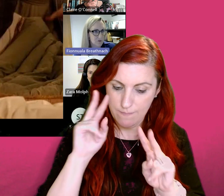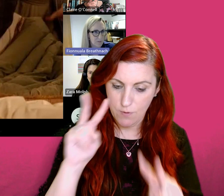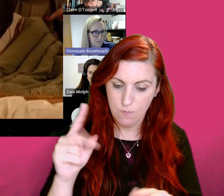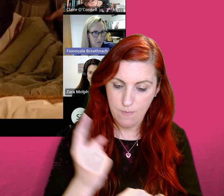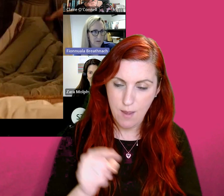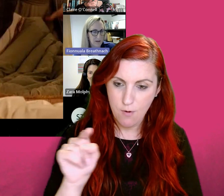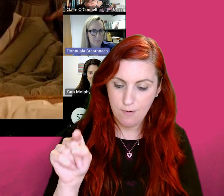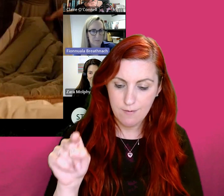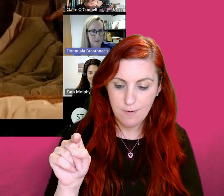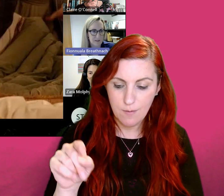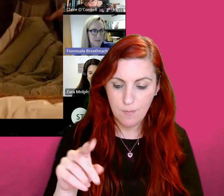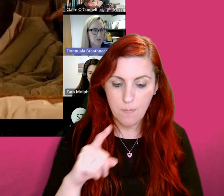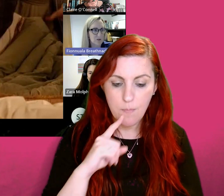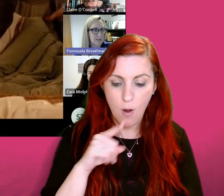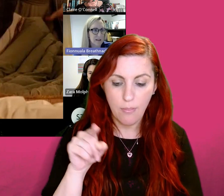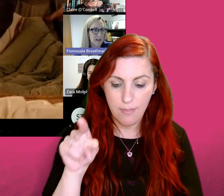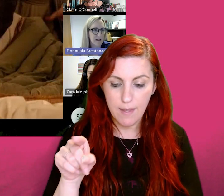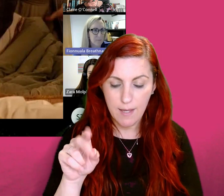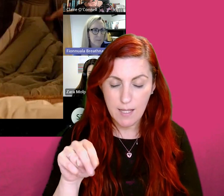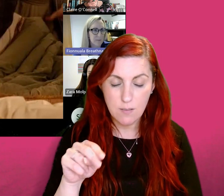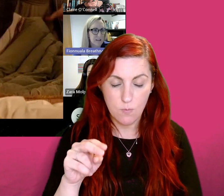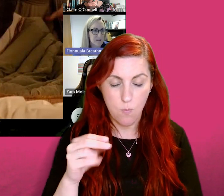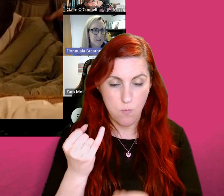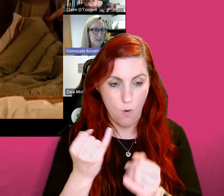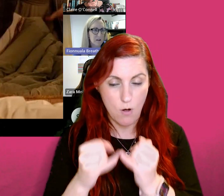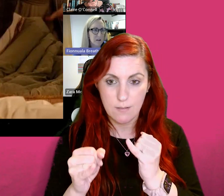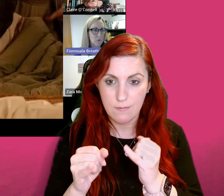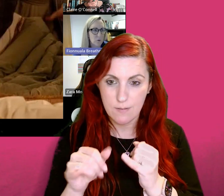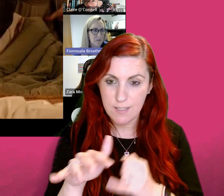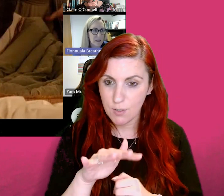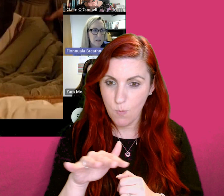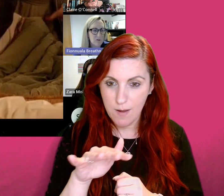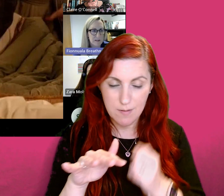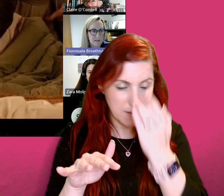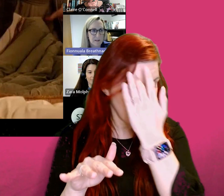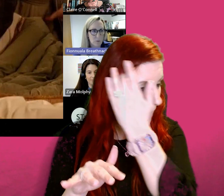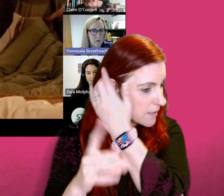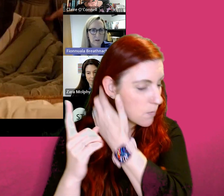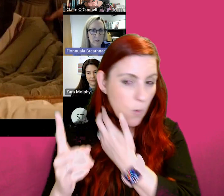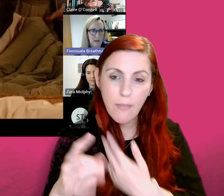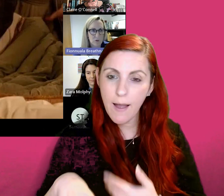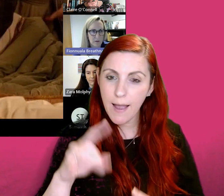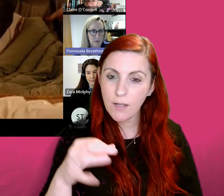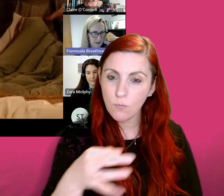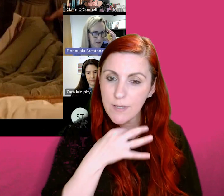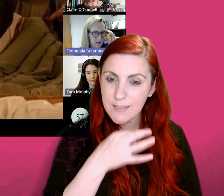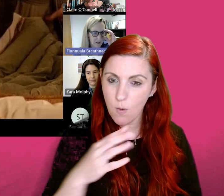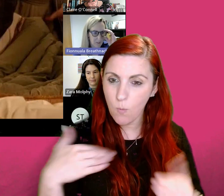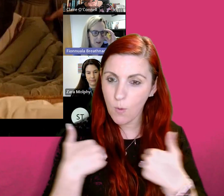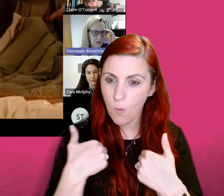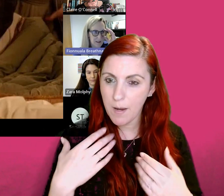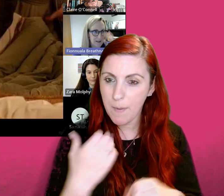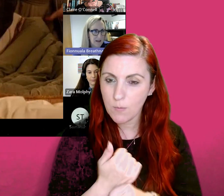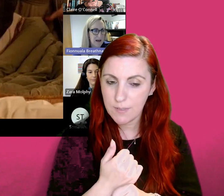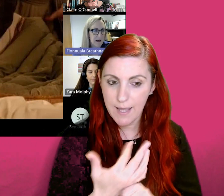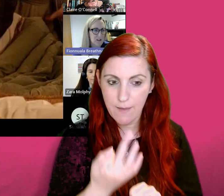extreme form eclamptic seizures um is still one of the key risks that we worry about with uh diabetes